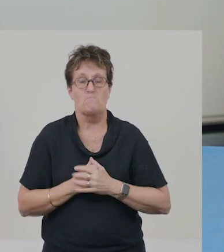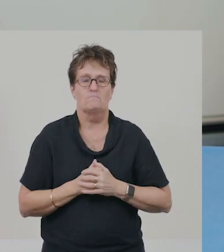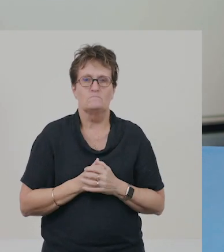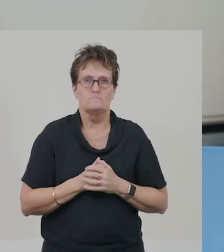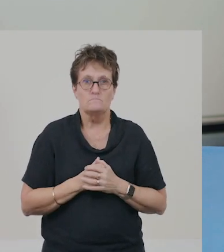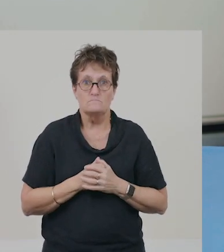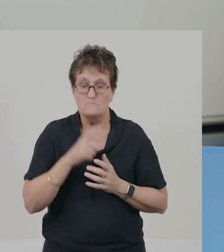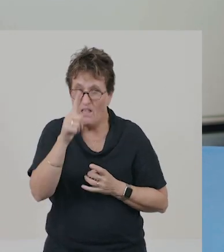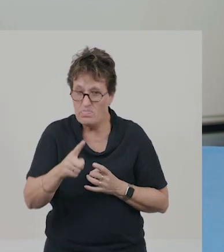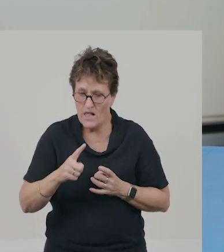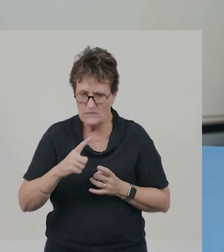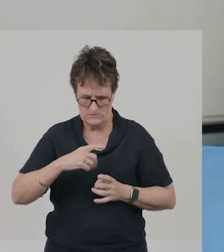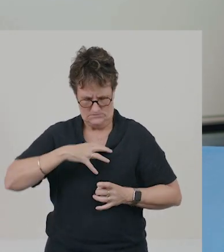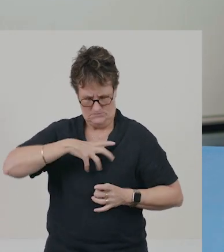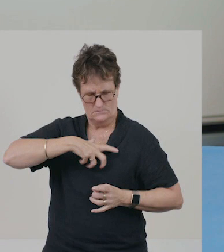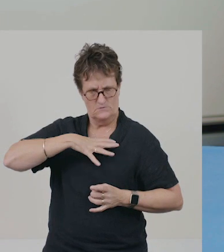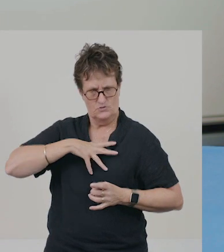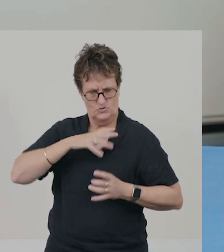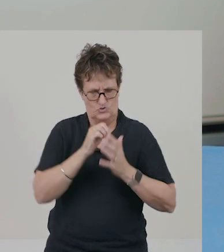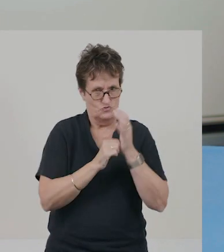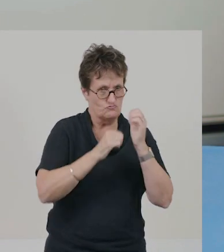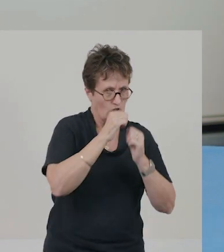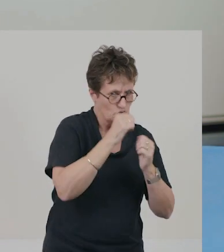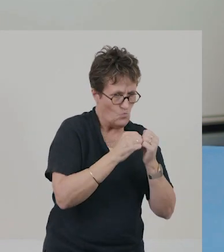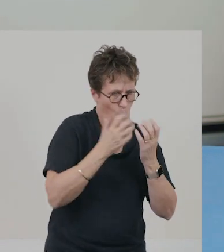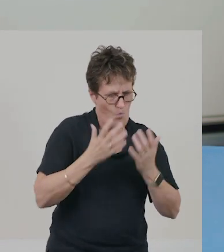Now, are these adaptations structural or behavioural?